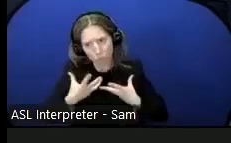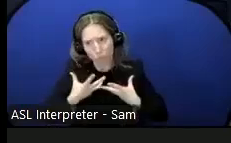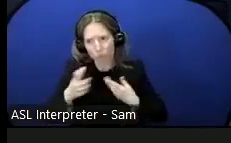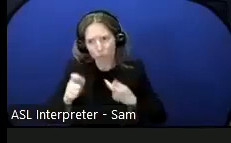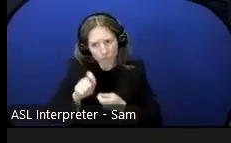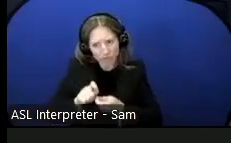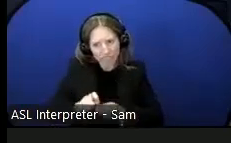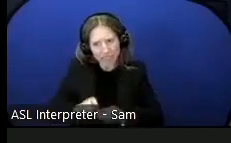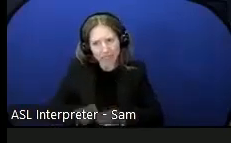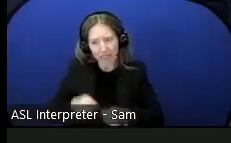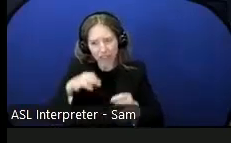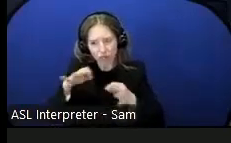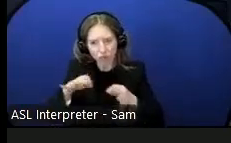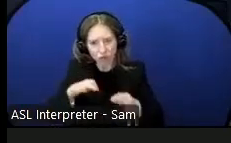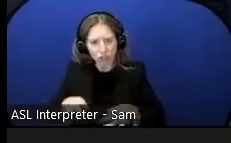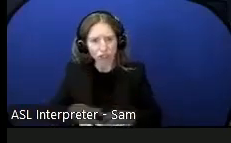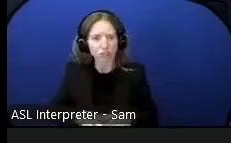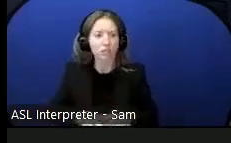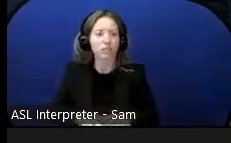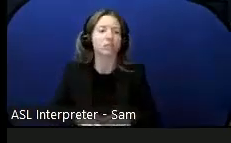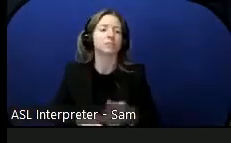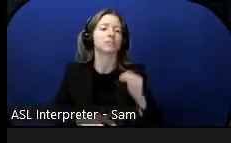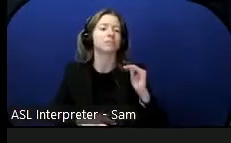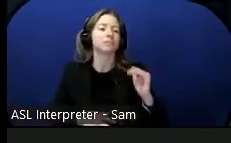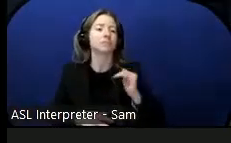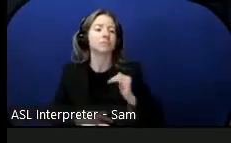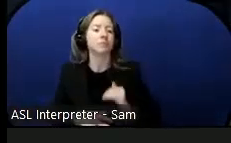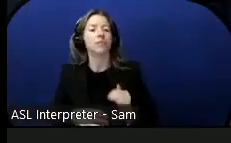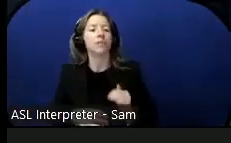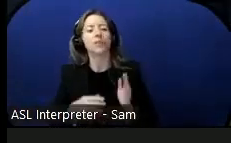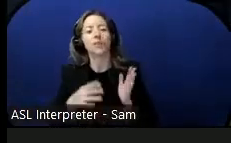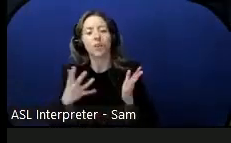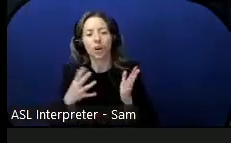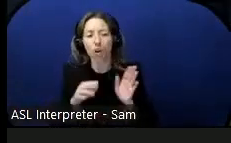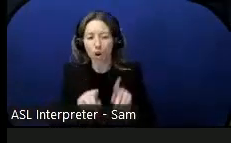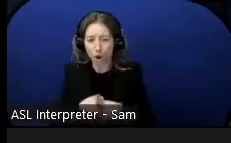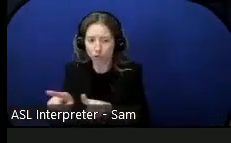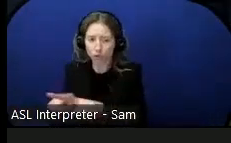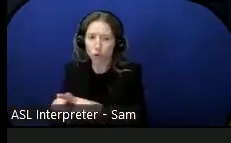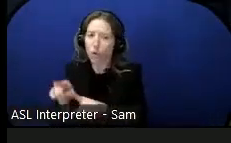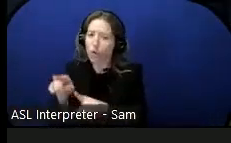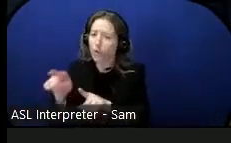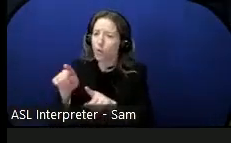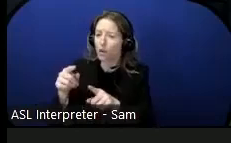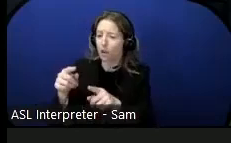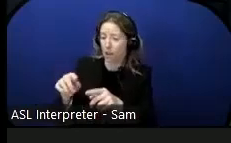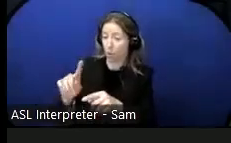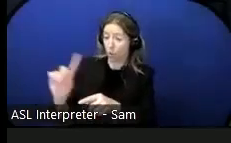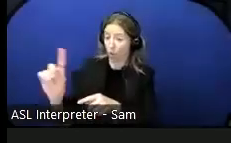that meets a three to one ratio against the standard white background of most web pages. This makes sure that even when focus isn't placed on the field,